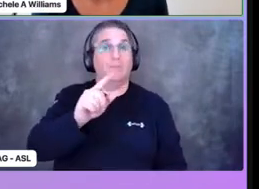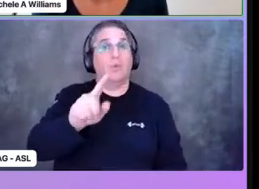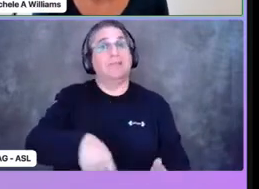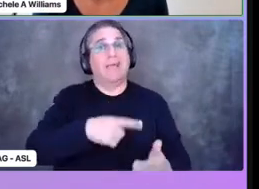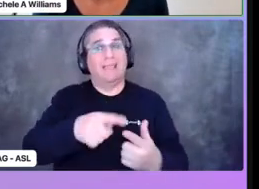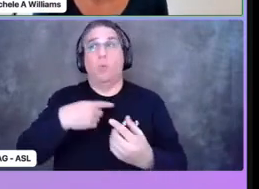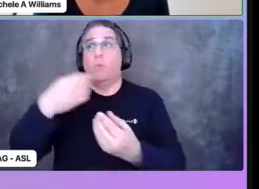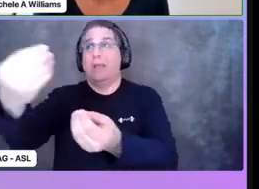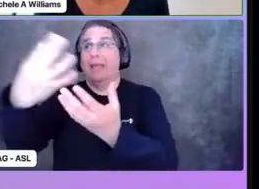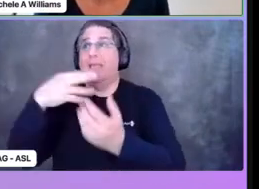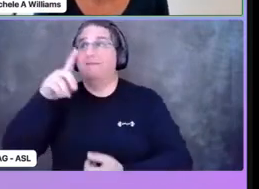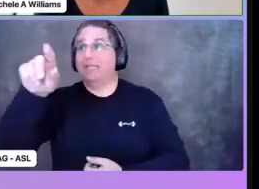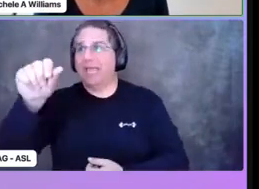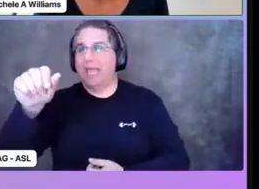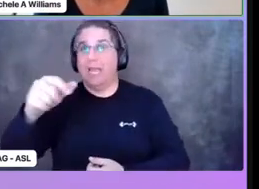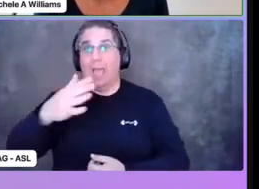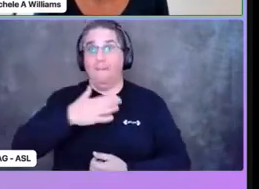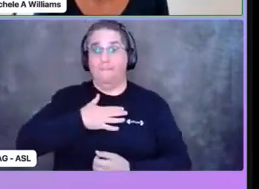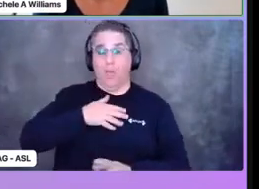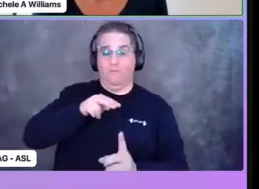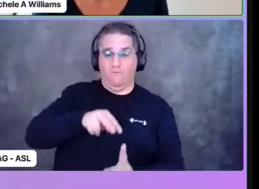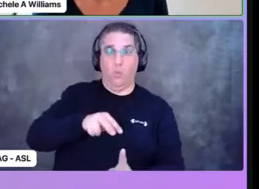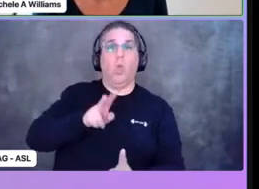it's interfering with your ability to interpret what the